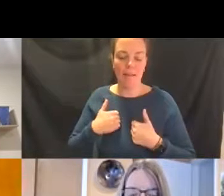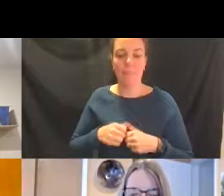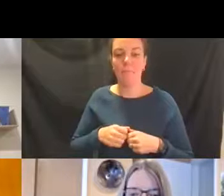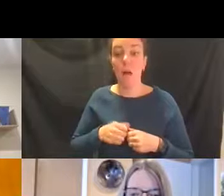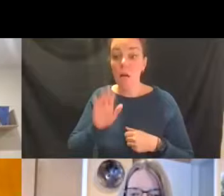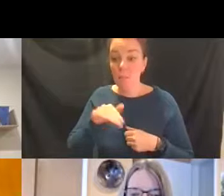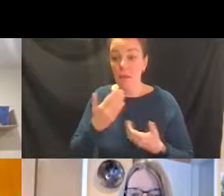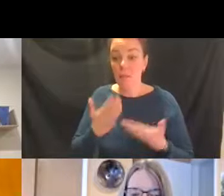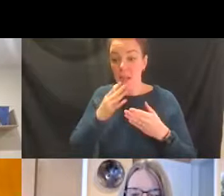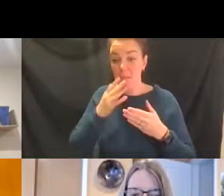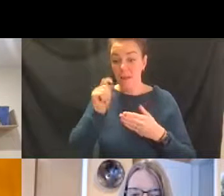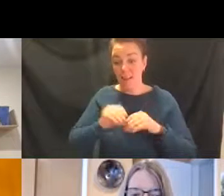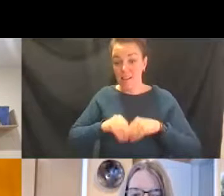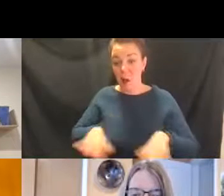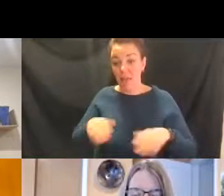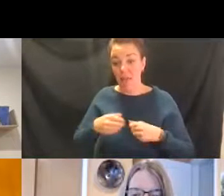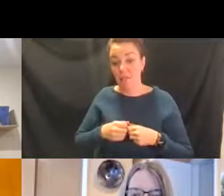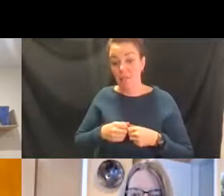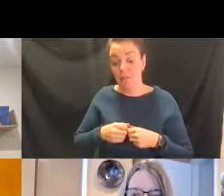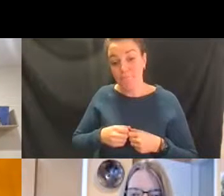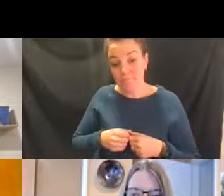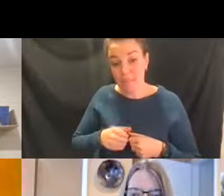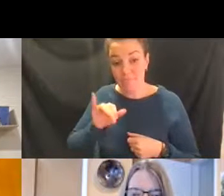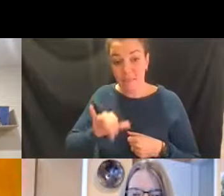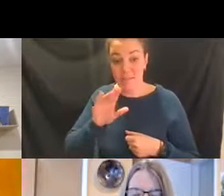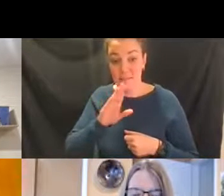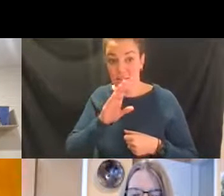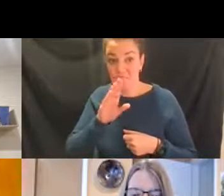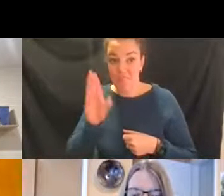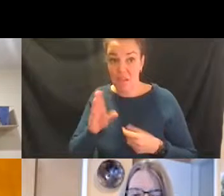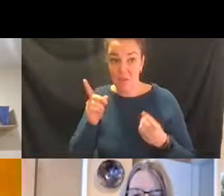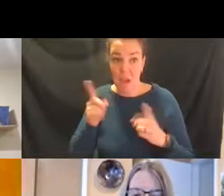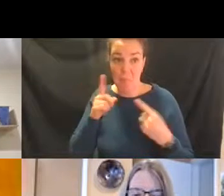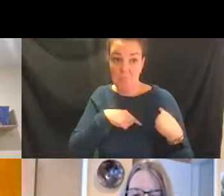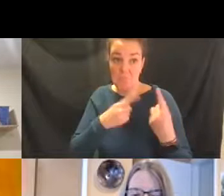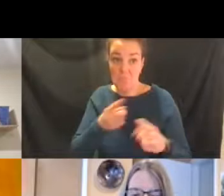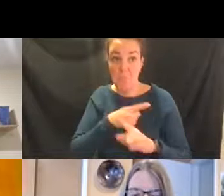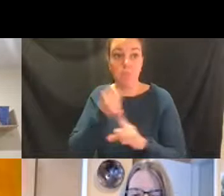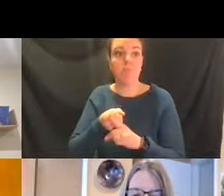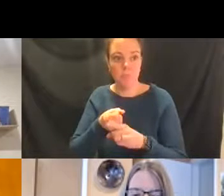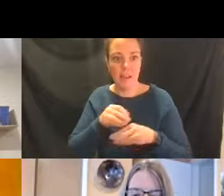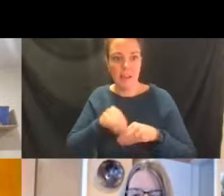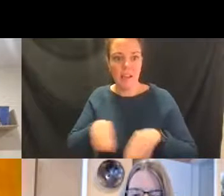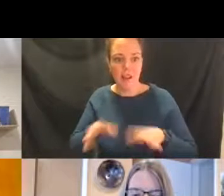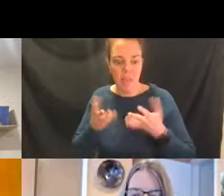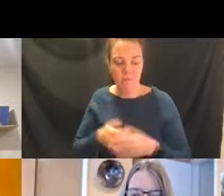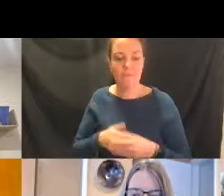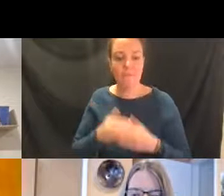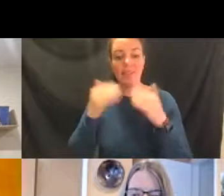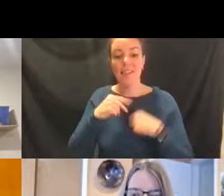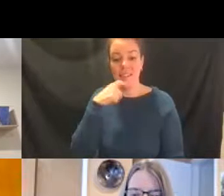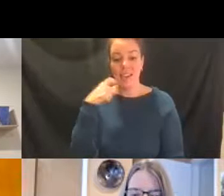incontinent which has never come around before dehydration because they forgot to drink. So you